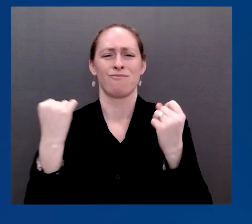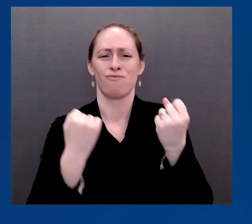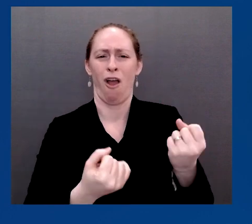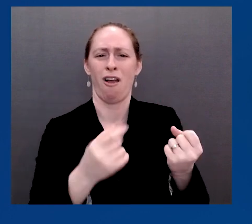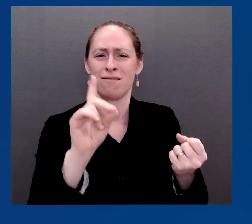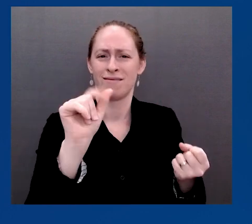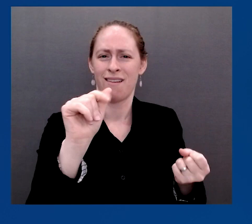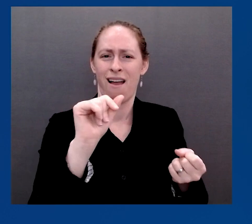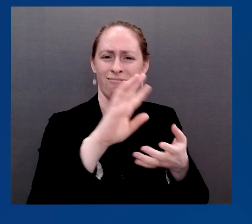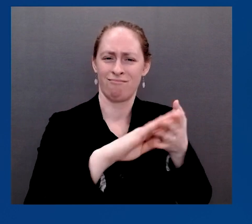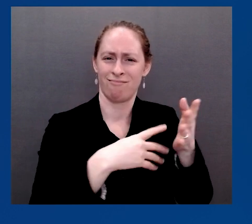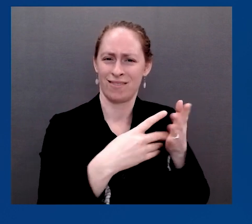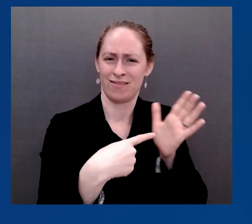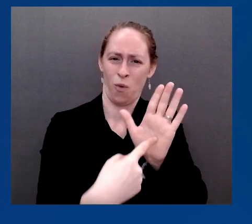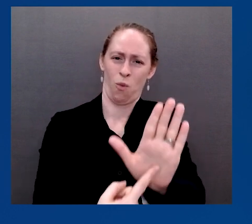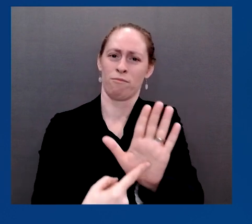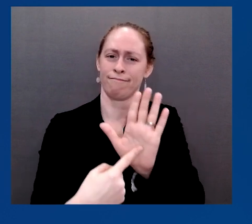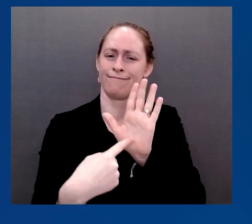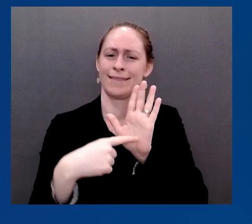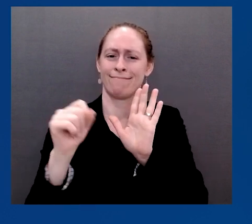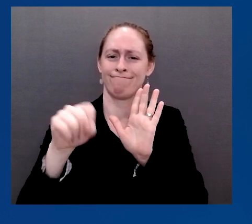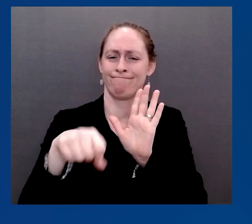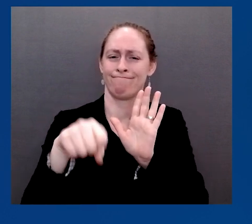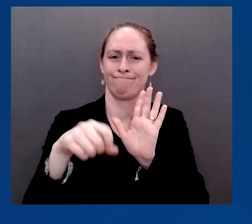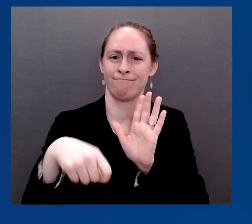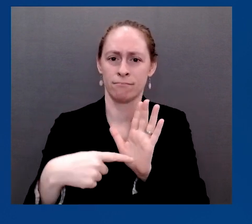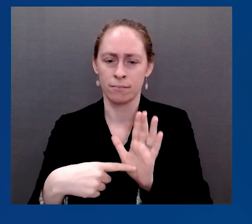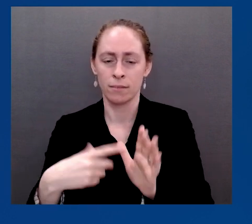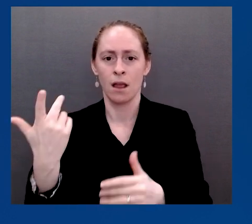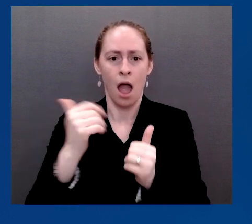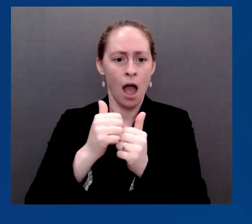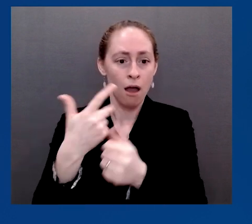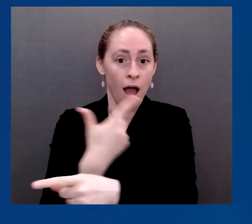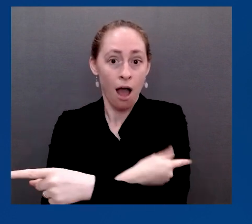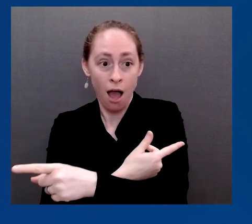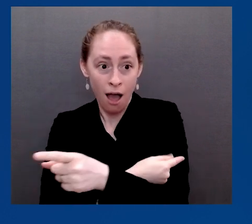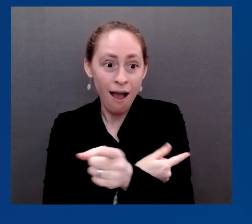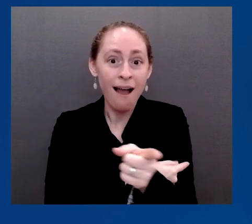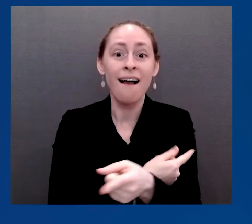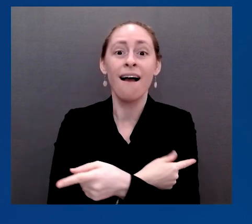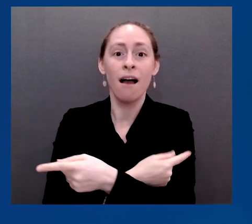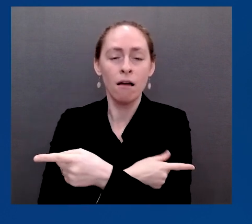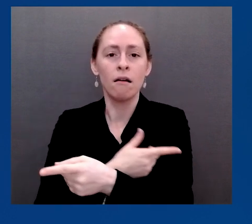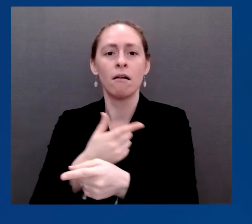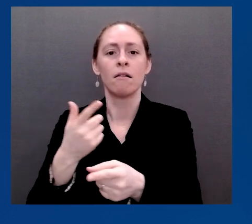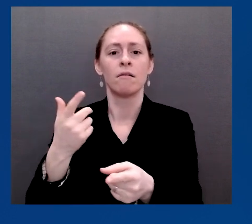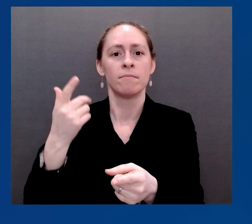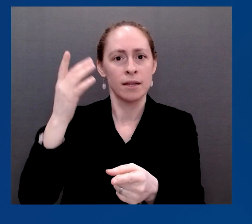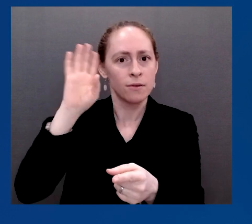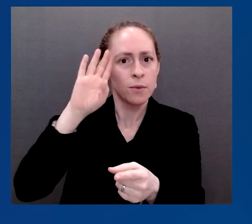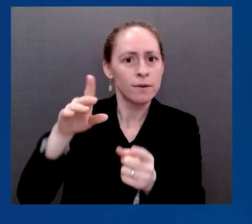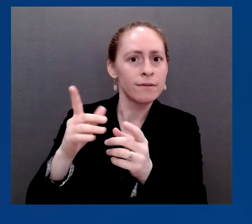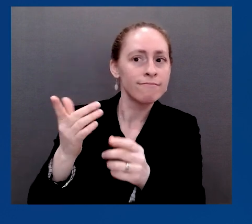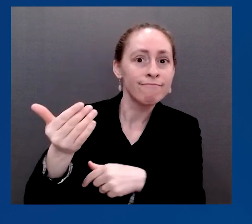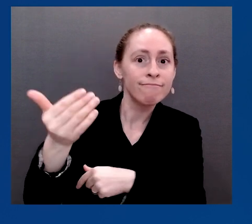You've heard me discuss many of these platforms before, like our hospital surveillance through CDC's COVID-NET and IVY;